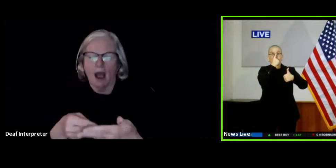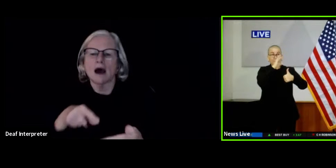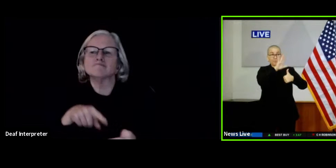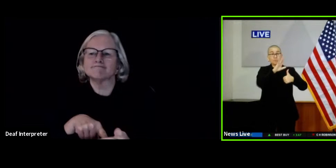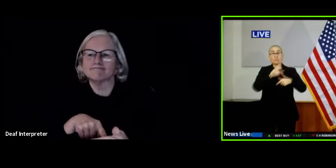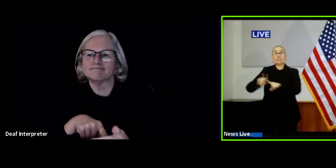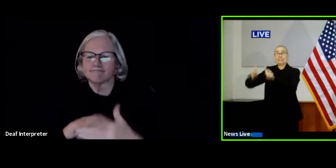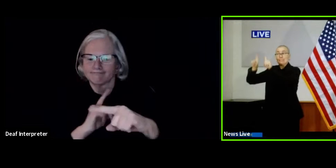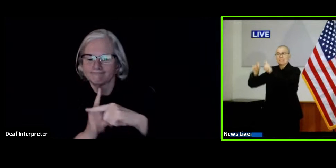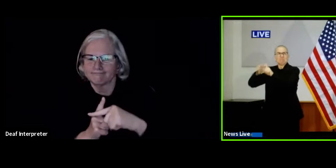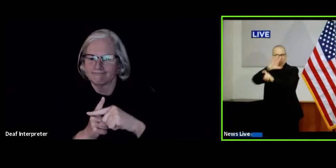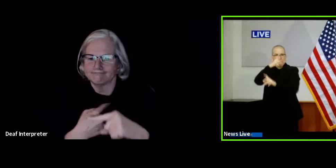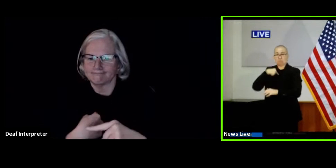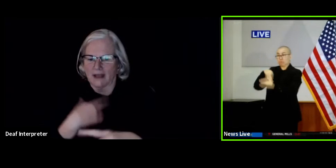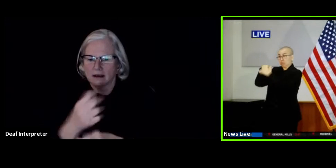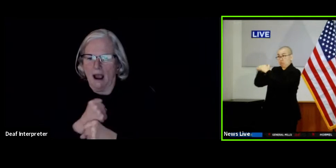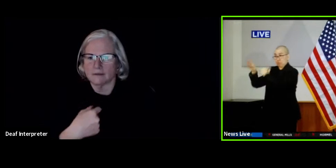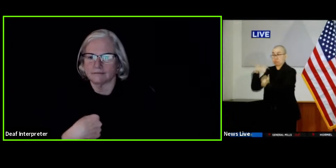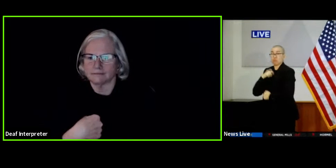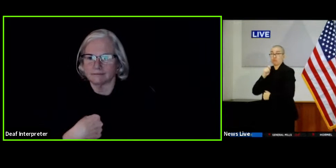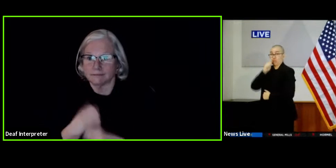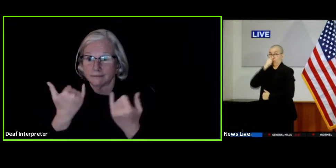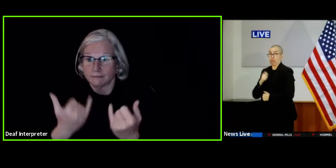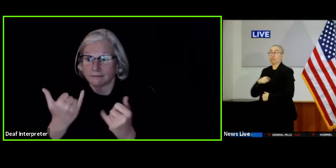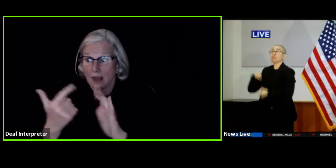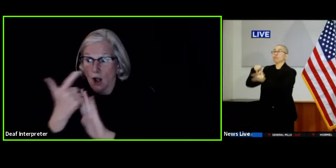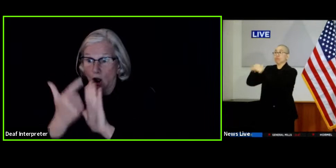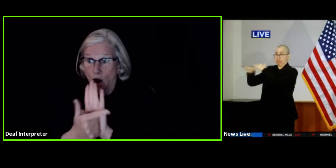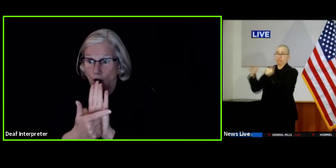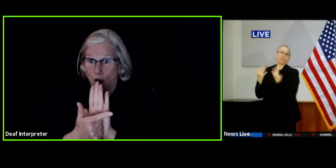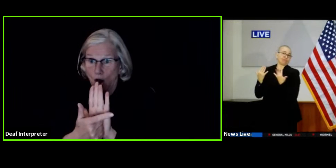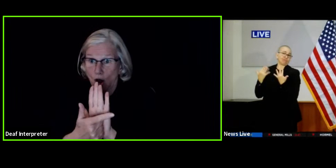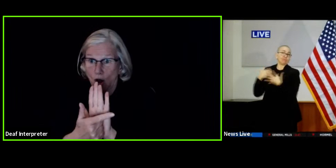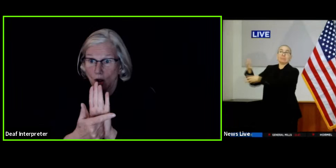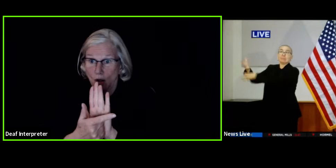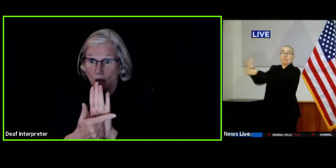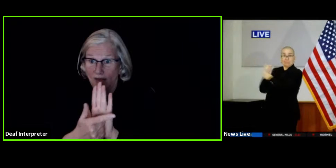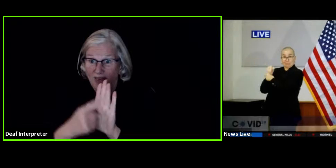POSITIVE. THE WAY THAT OUR CURRENT LAW IS THAT COMMUNICABLE DISEASES ARE REPORTABLE TO THE DEPARTMENT.